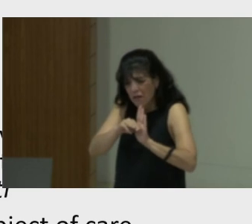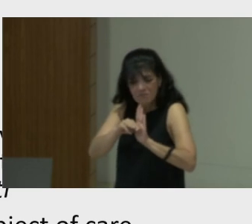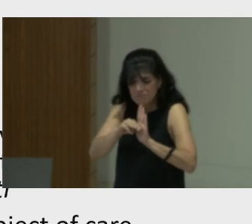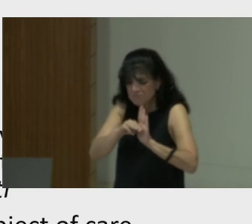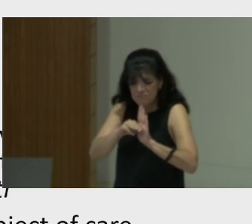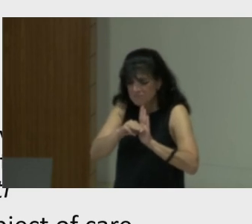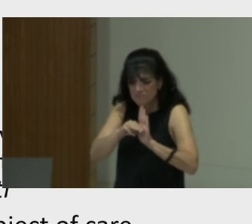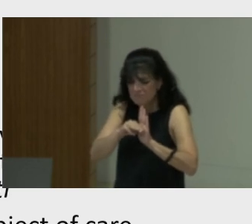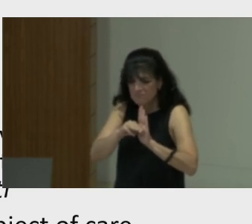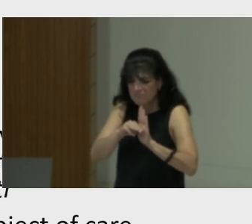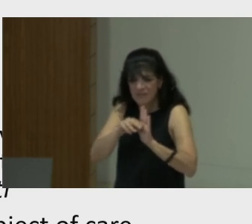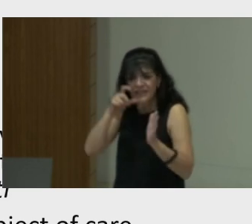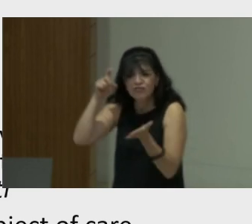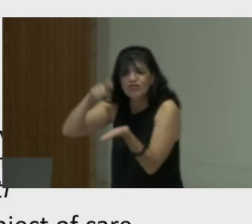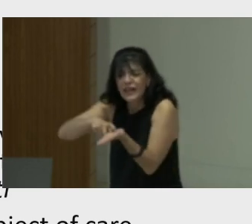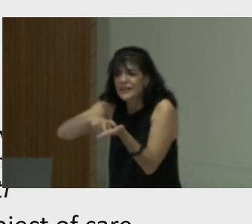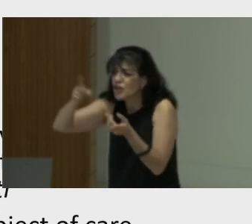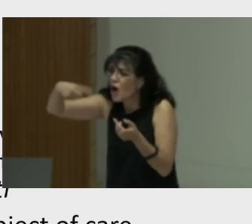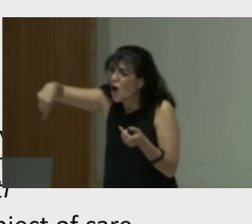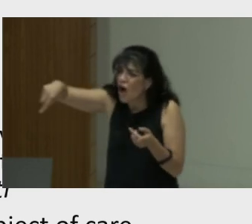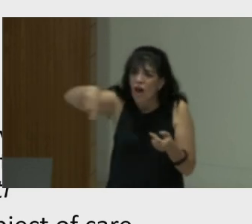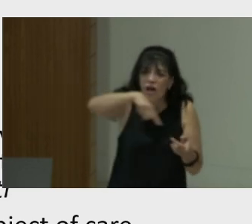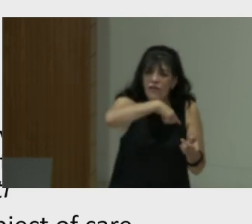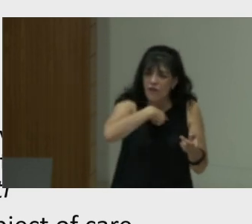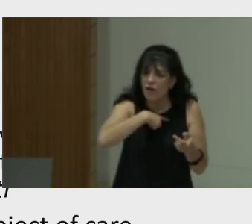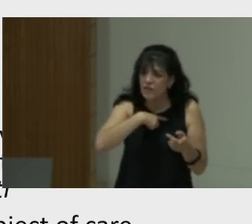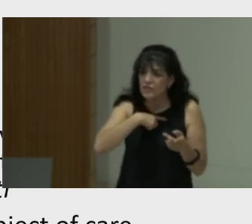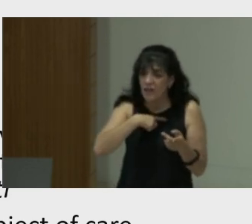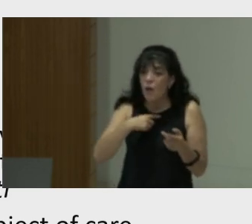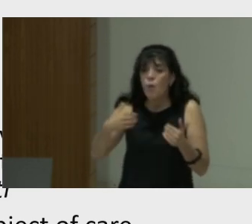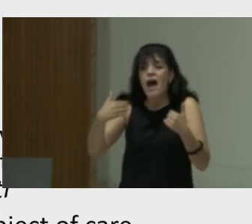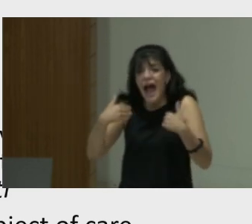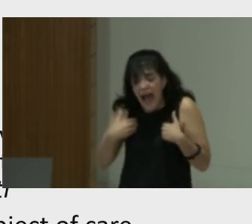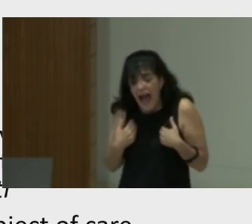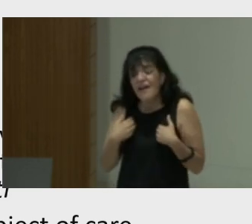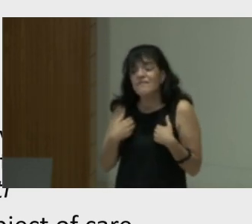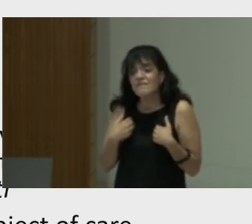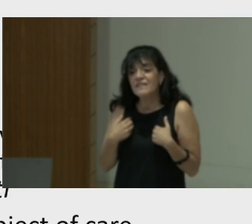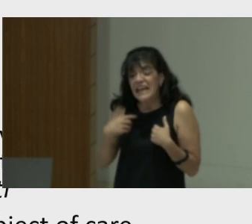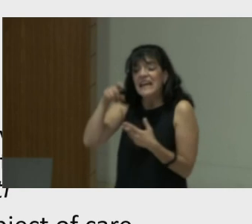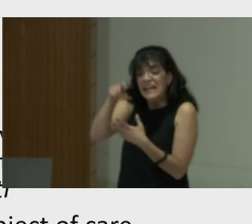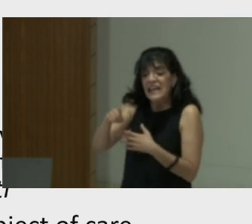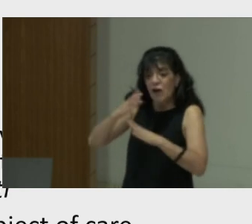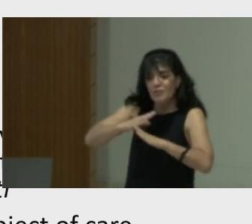that all of us will or have been at some stage in our lives, in need of protection